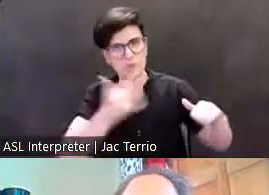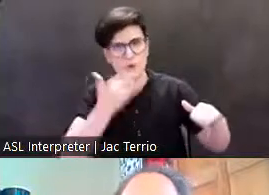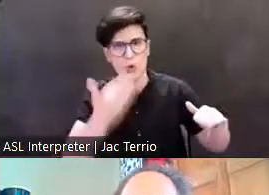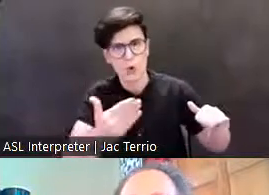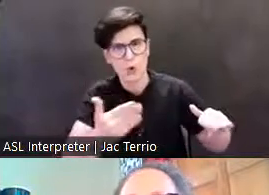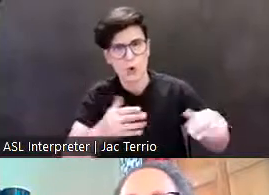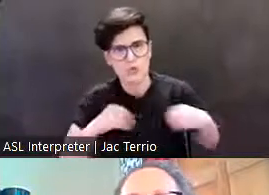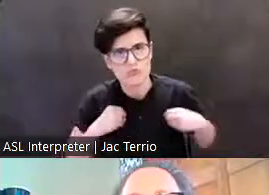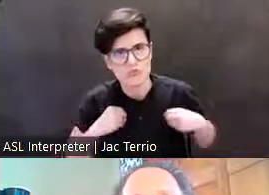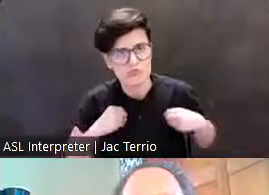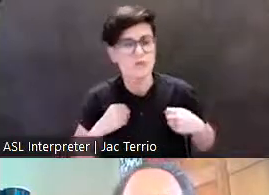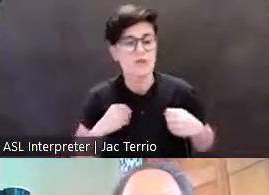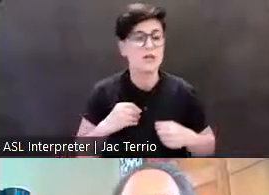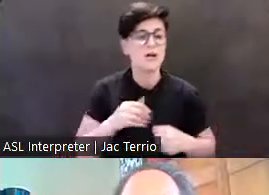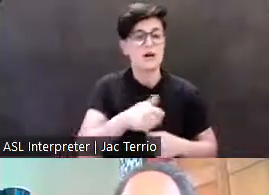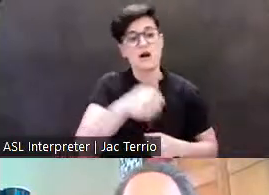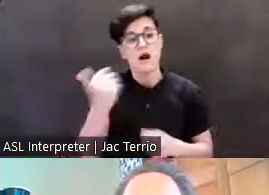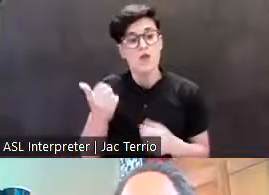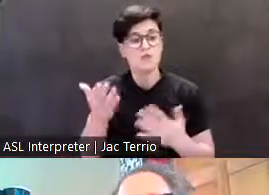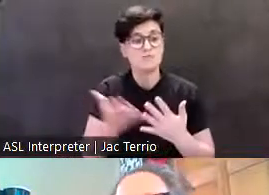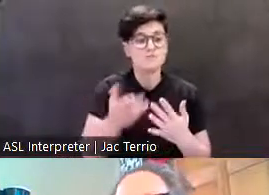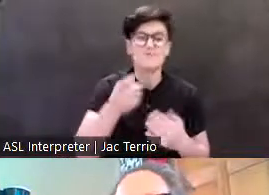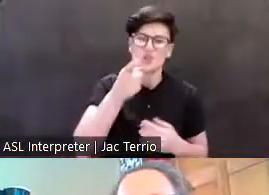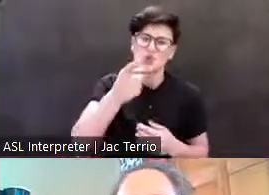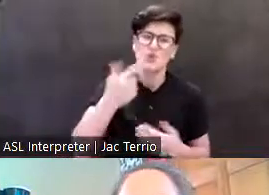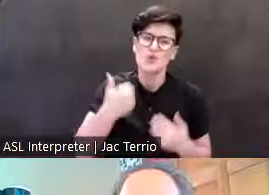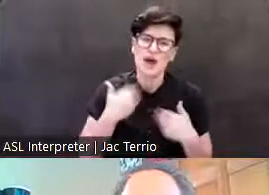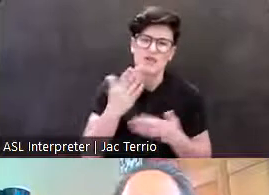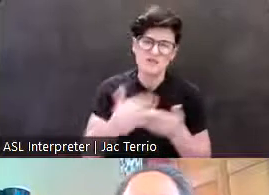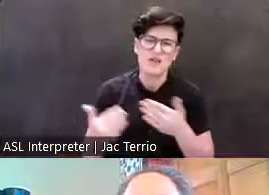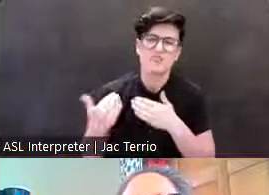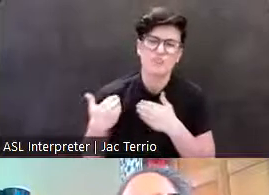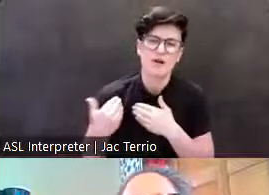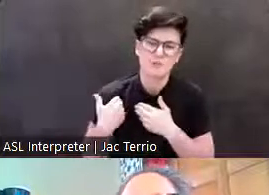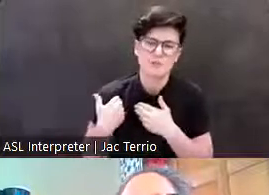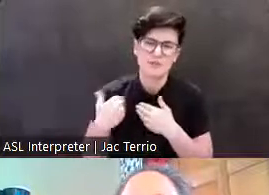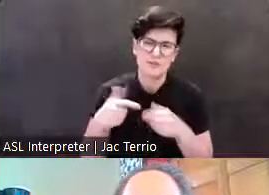Those are things like keeping your apartment clean from clutter.